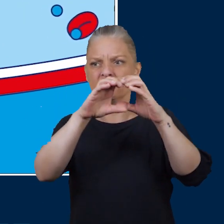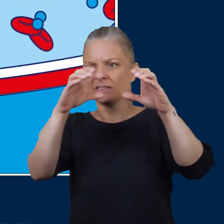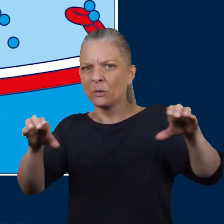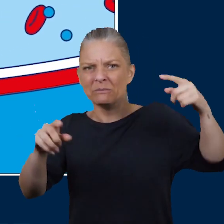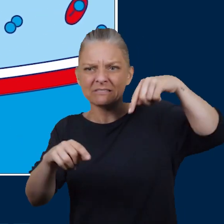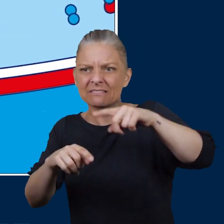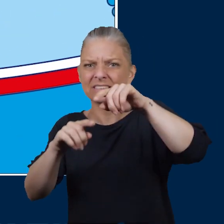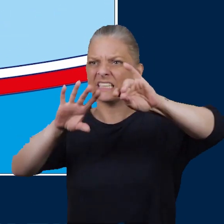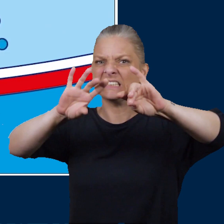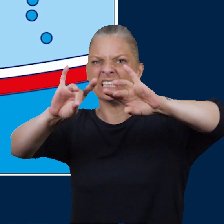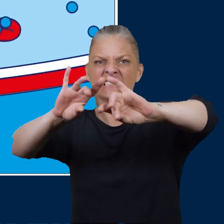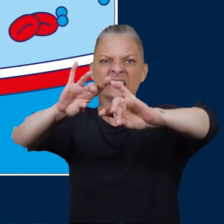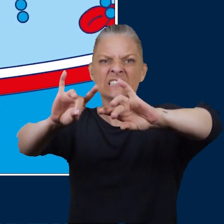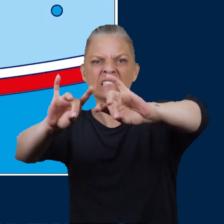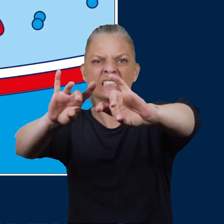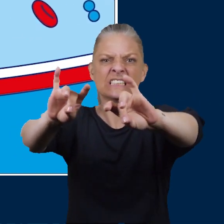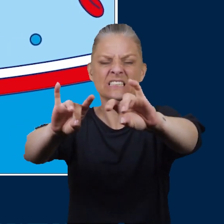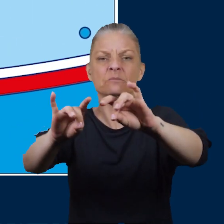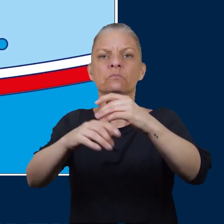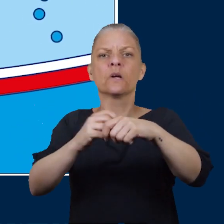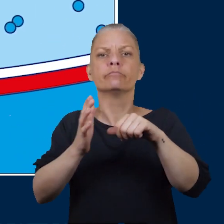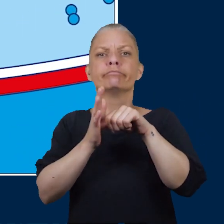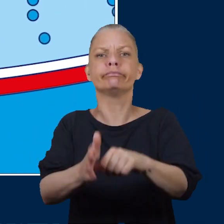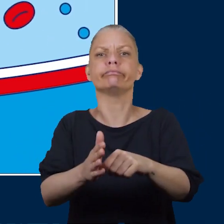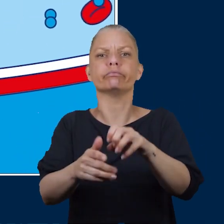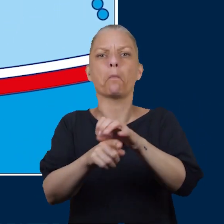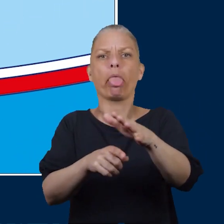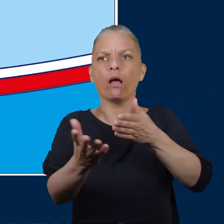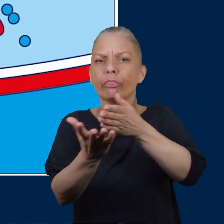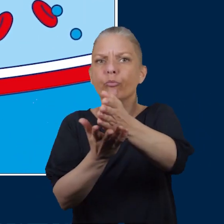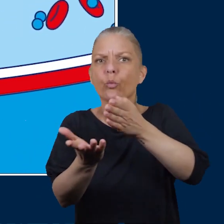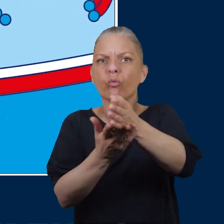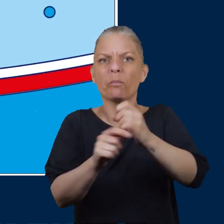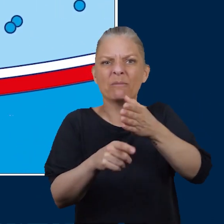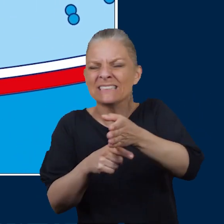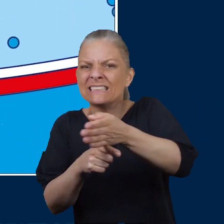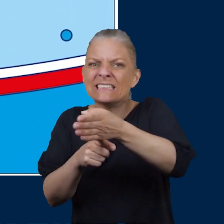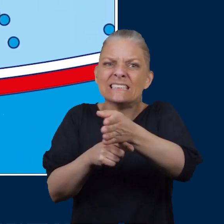As more blood cells build up on the inside wall they start to form clumps and this makes it harder